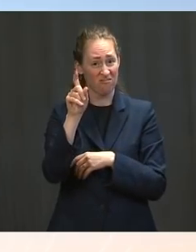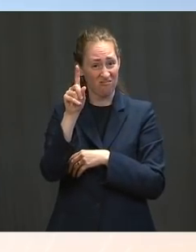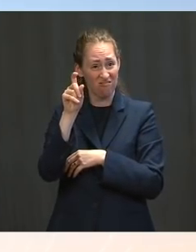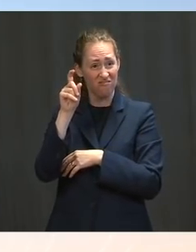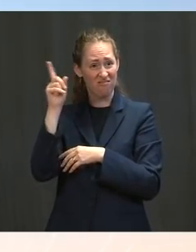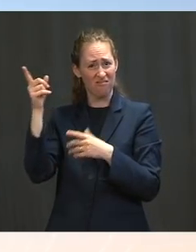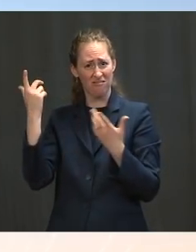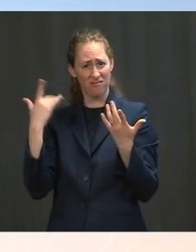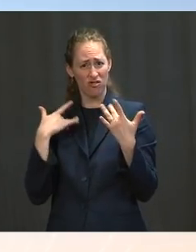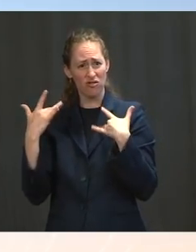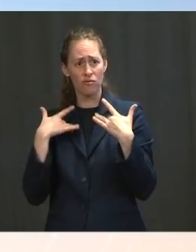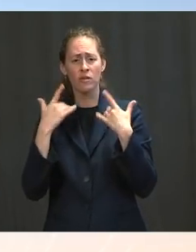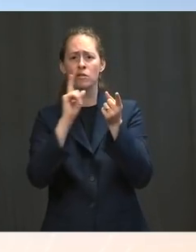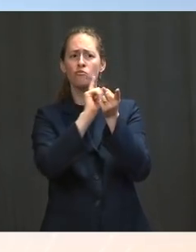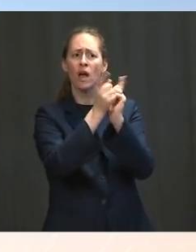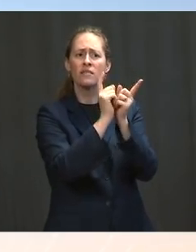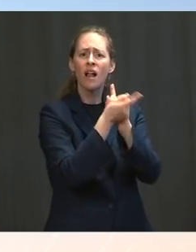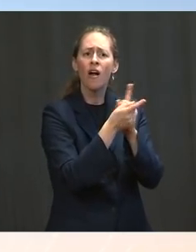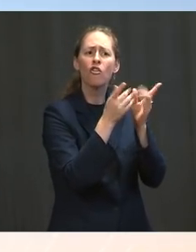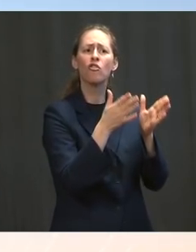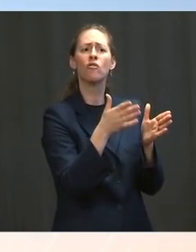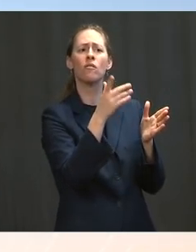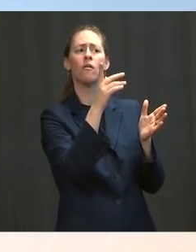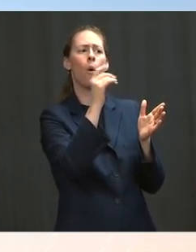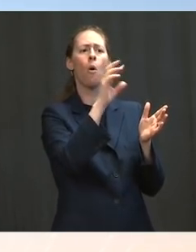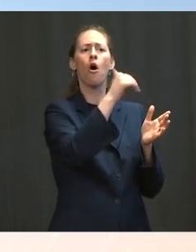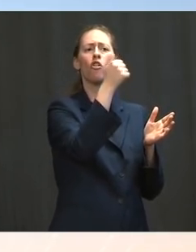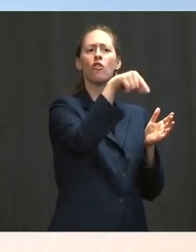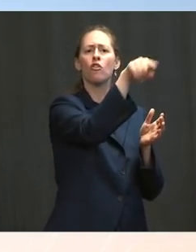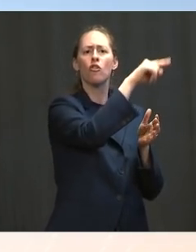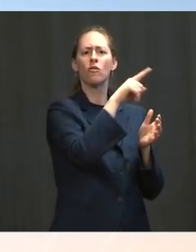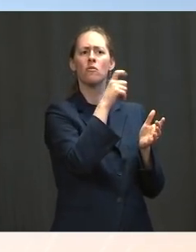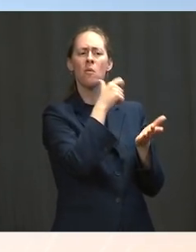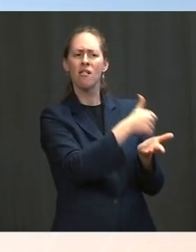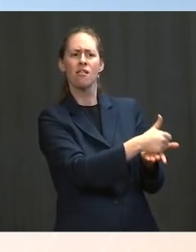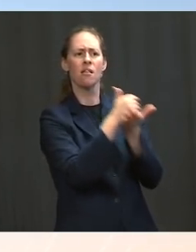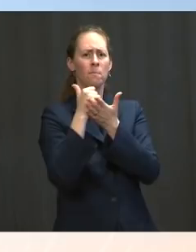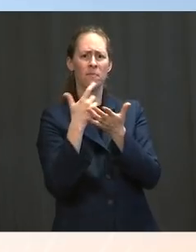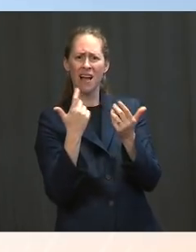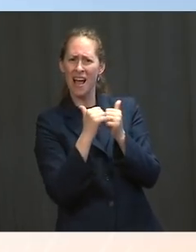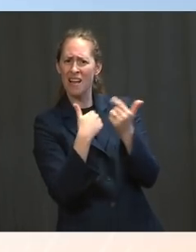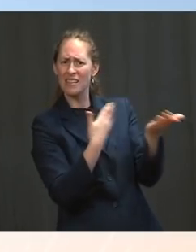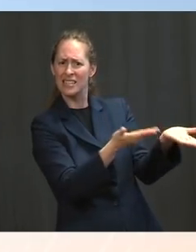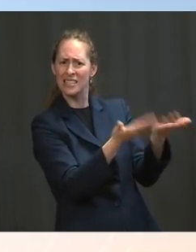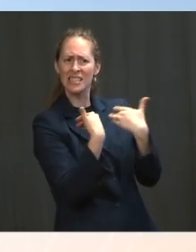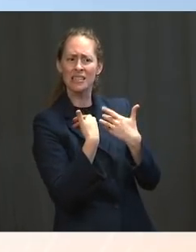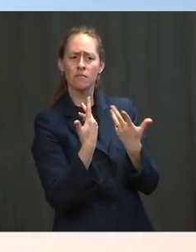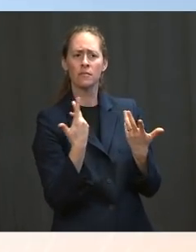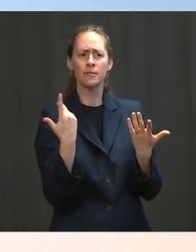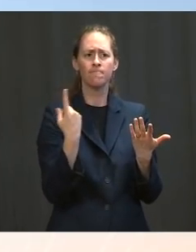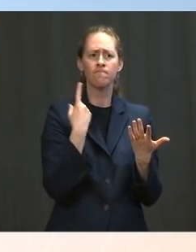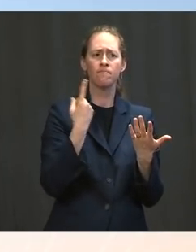some of whom might want to come here, and, more probably, a lot of whom might try and make their way to Europe? Is that something the President